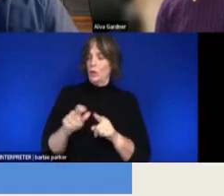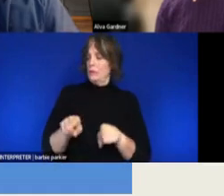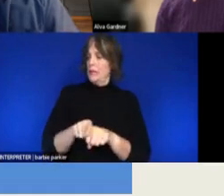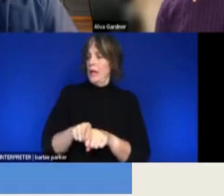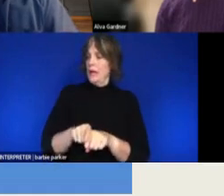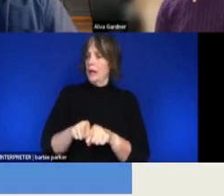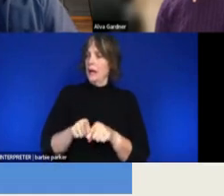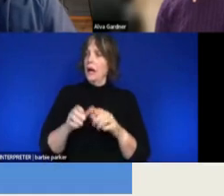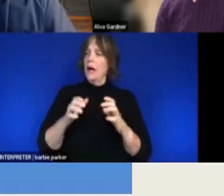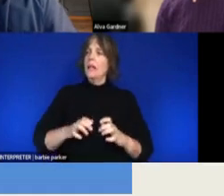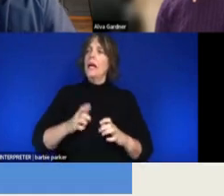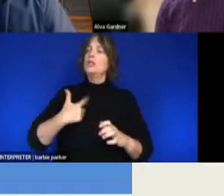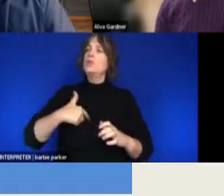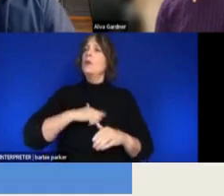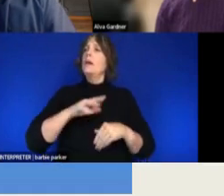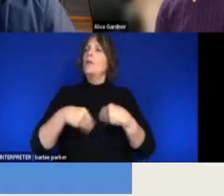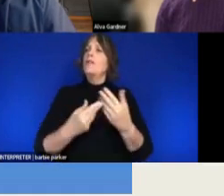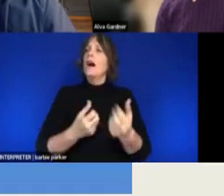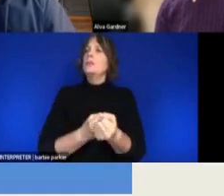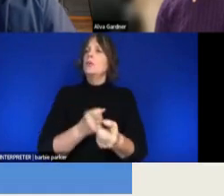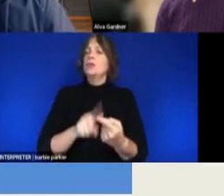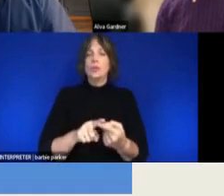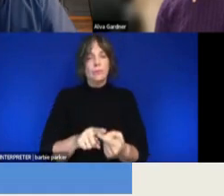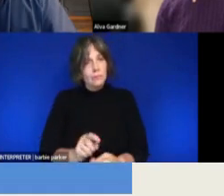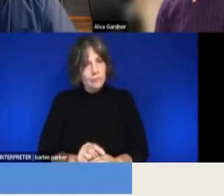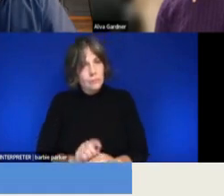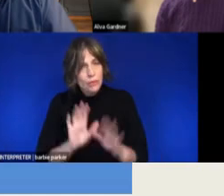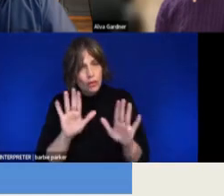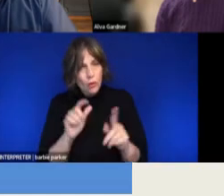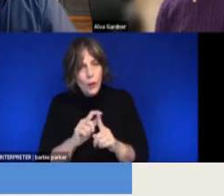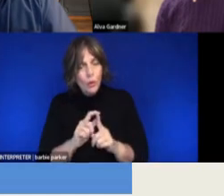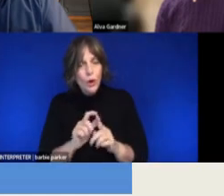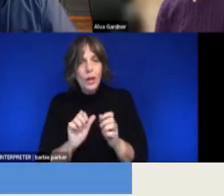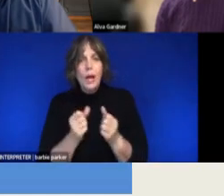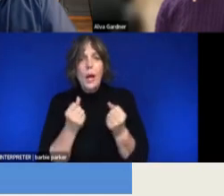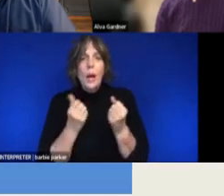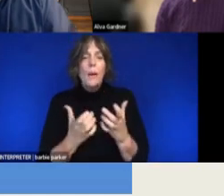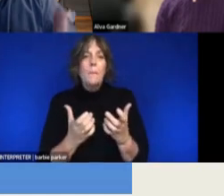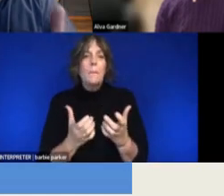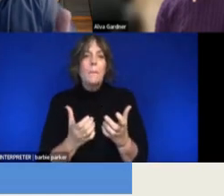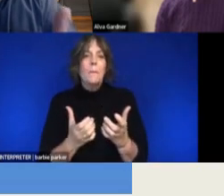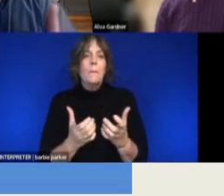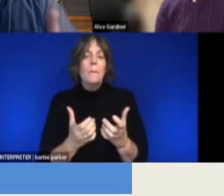we provide support to, it's a great word, but how many hoops do we make those people jump